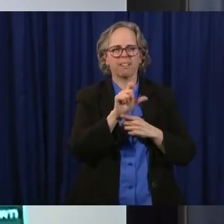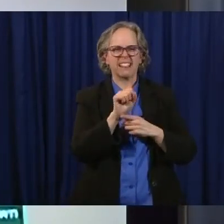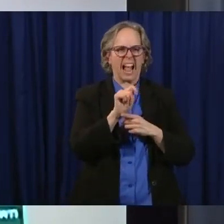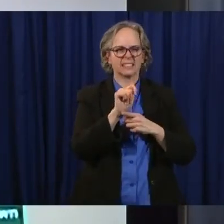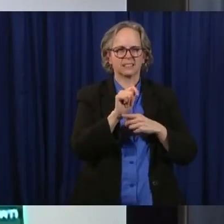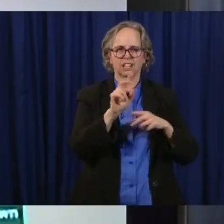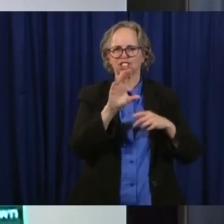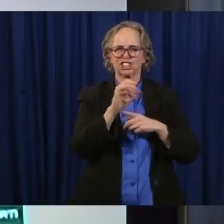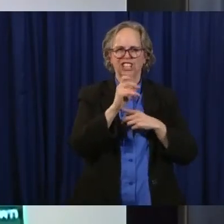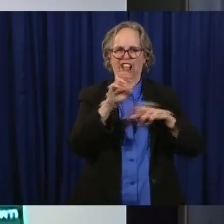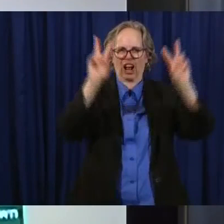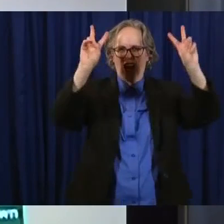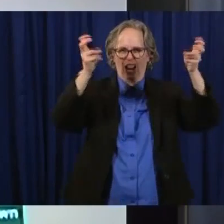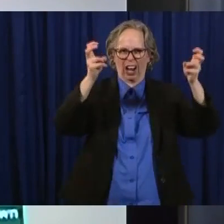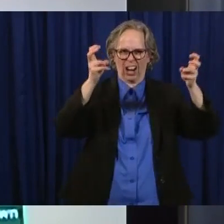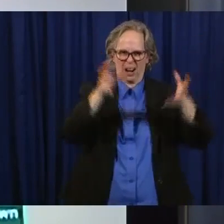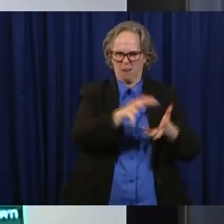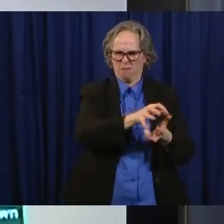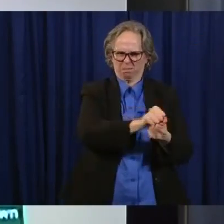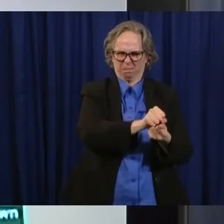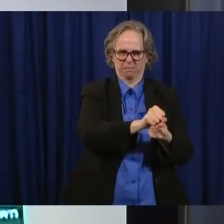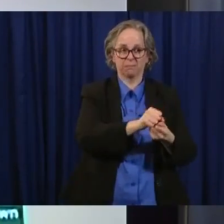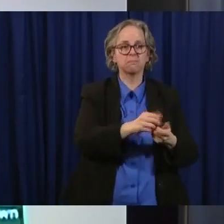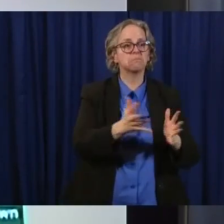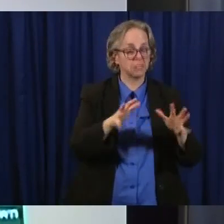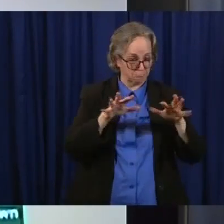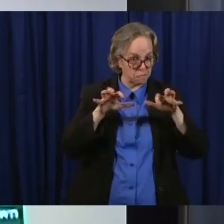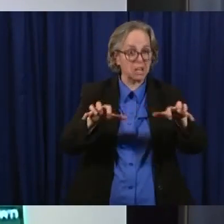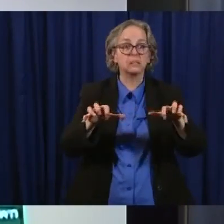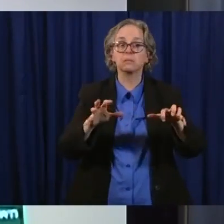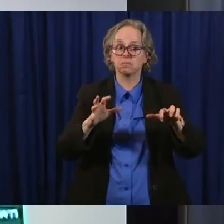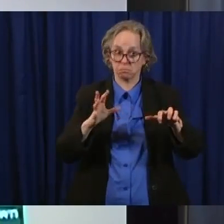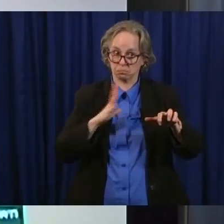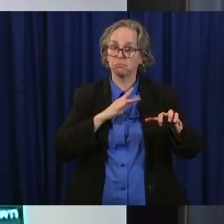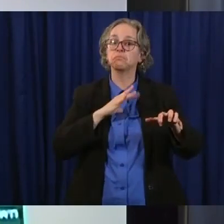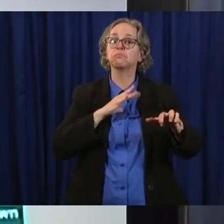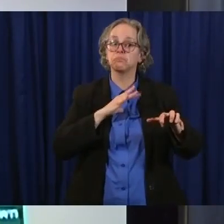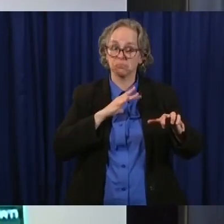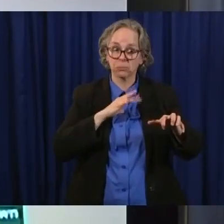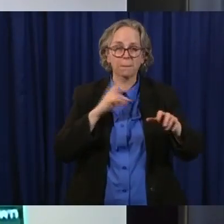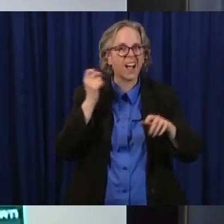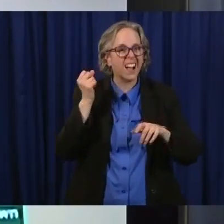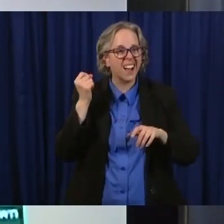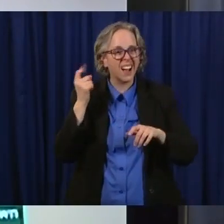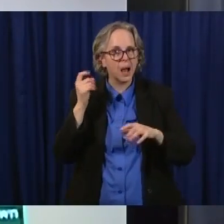MORE DAMAGE TO CELLS THAN A BLAST CHILL OR SOMETHING. SO FREEZING IS GOING TO HAVE